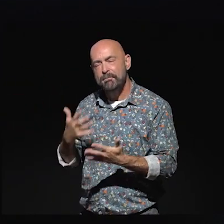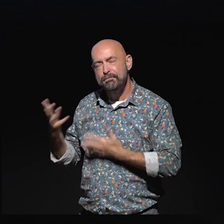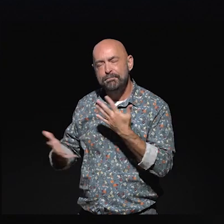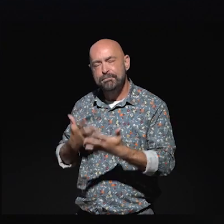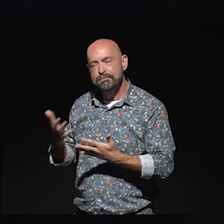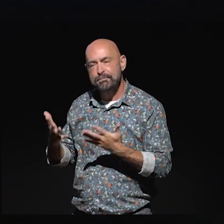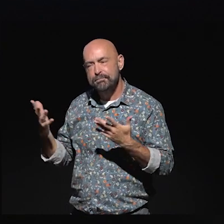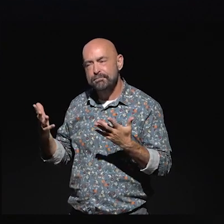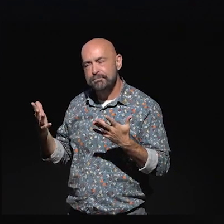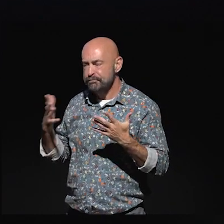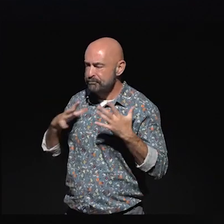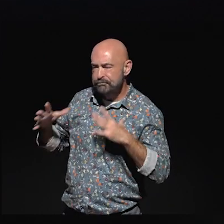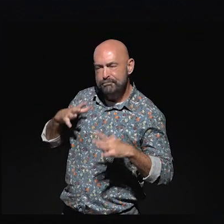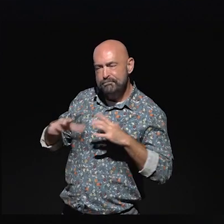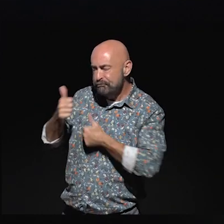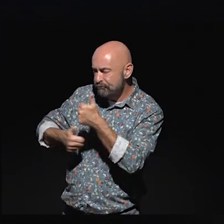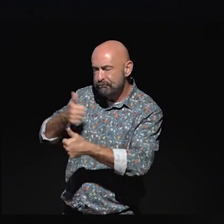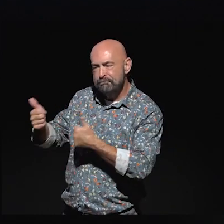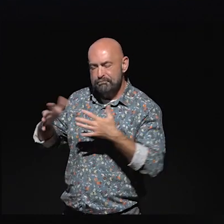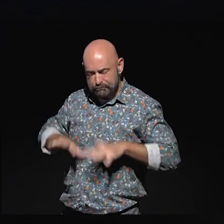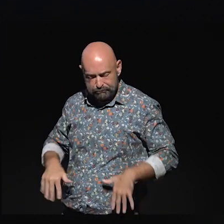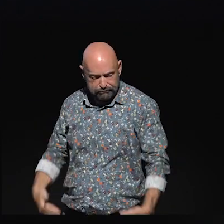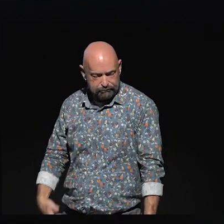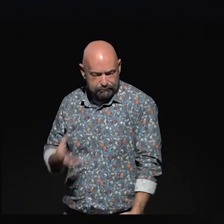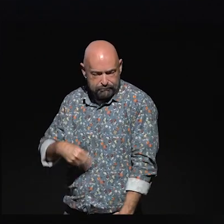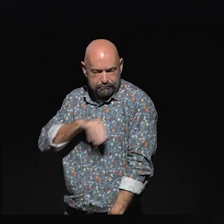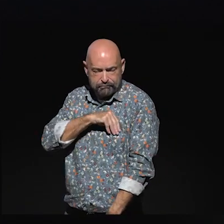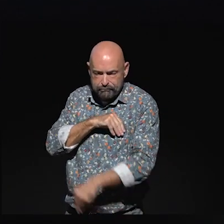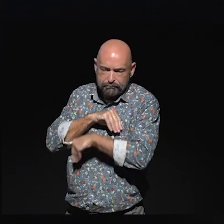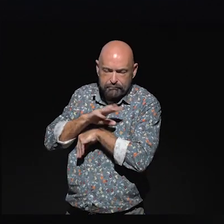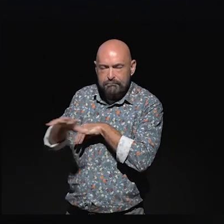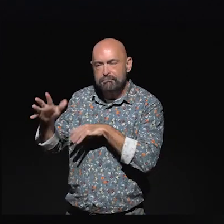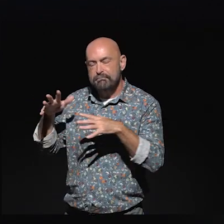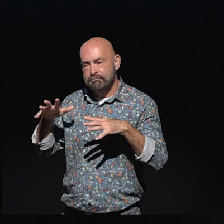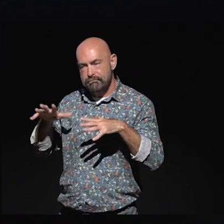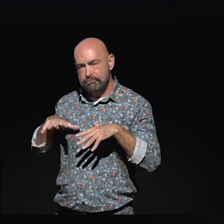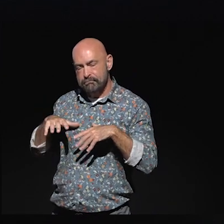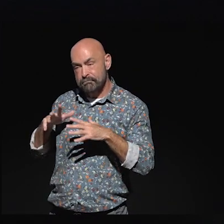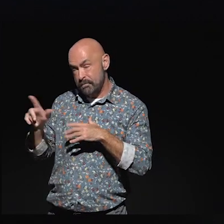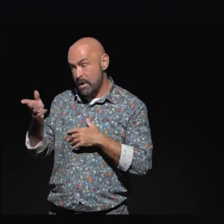height of fashion couture gown, the latest thing off, as it were, the catwalk